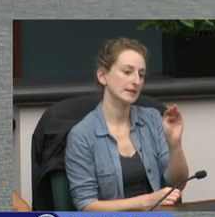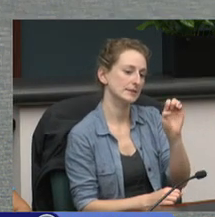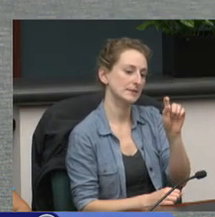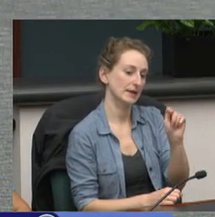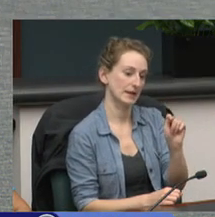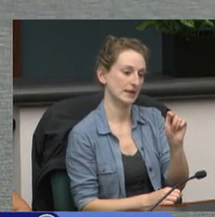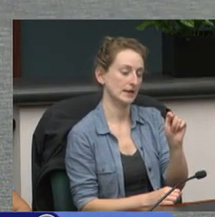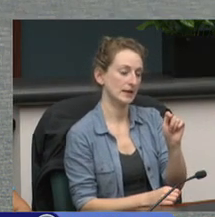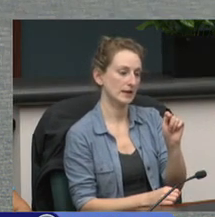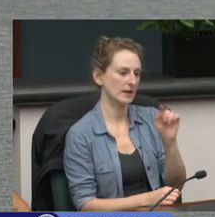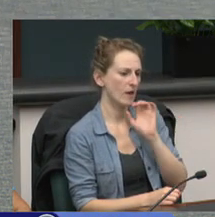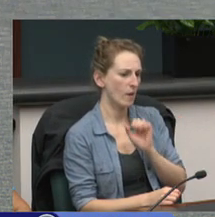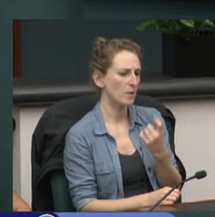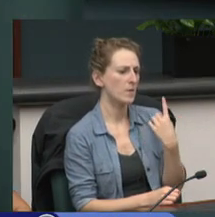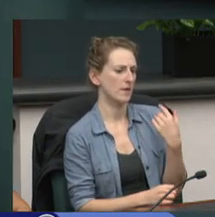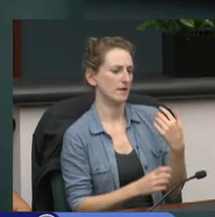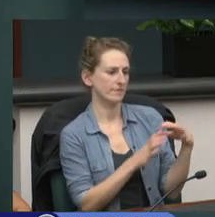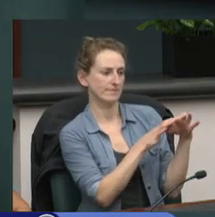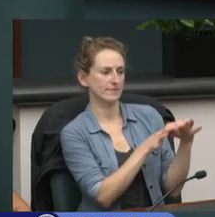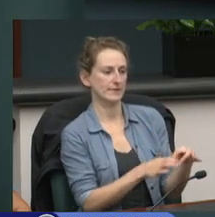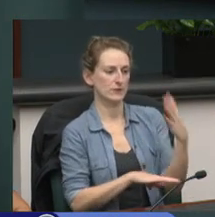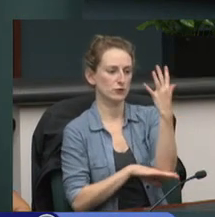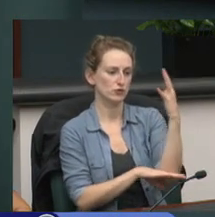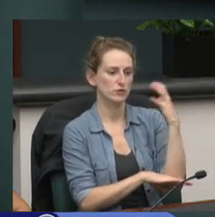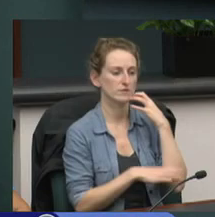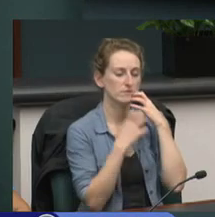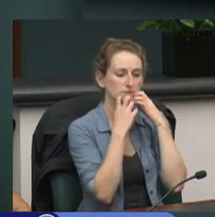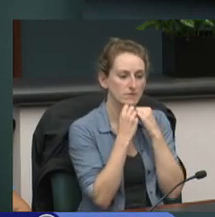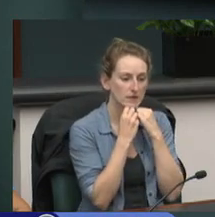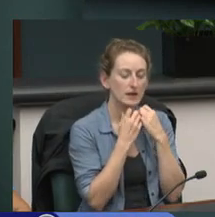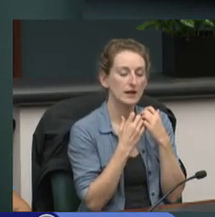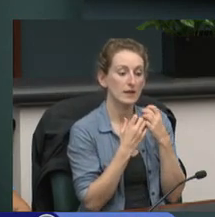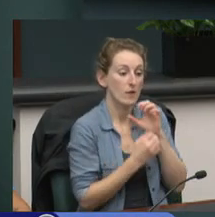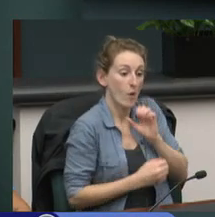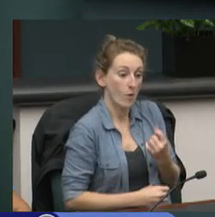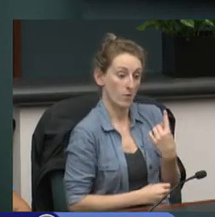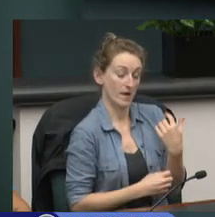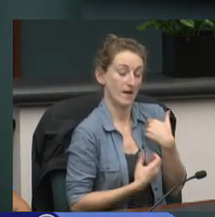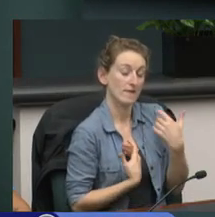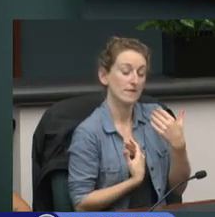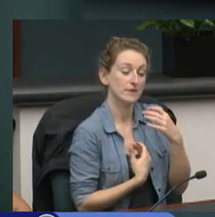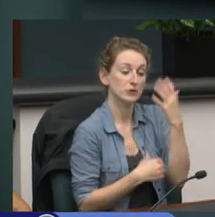you do it has also a tree conservation easement where no trees can be removed